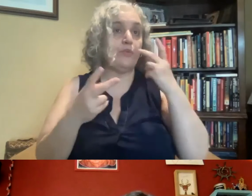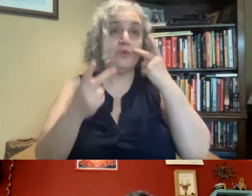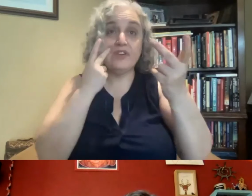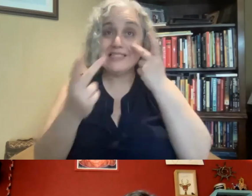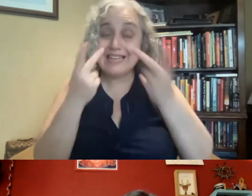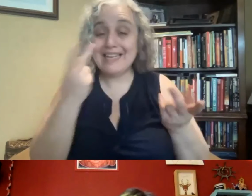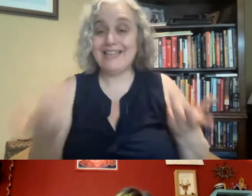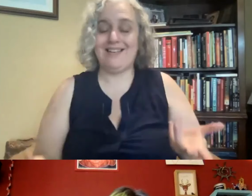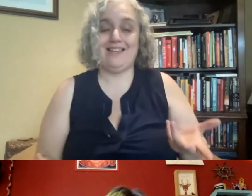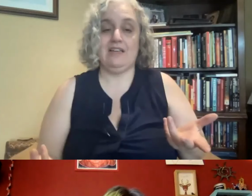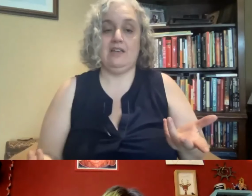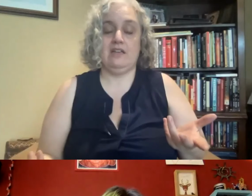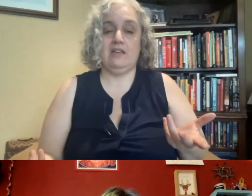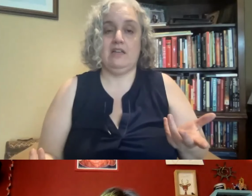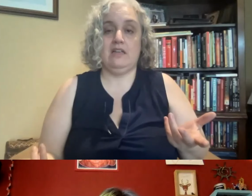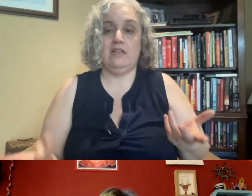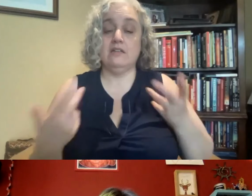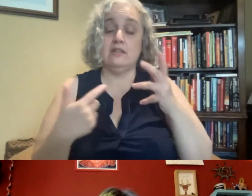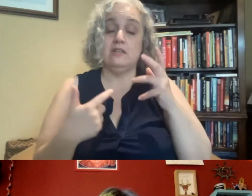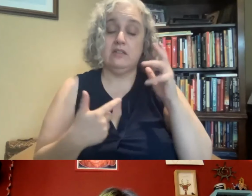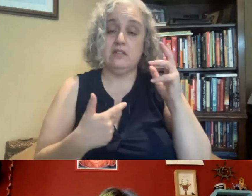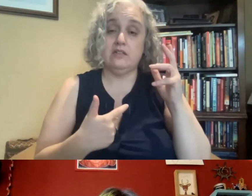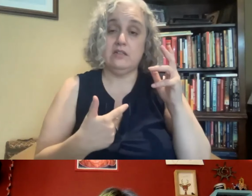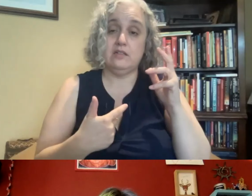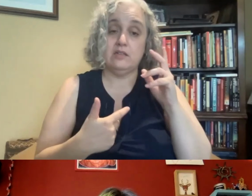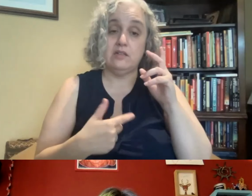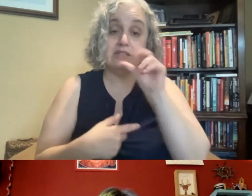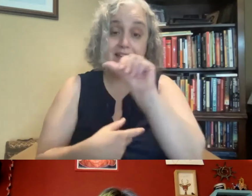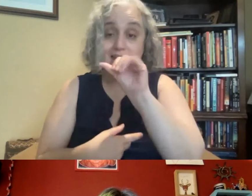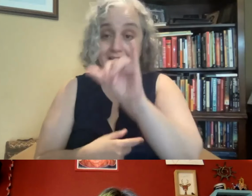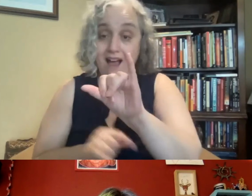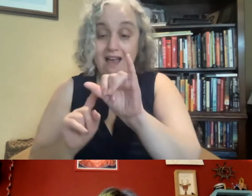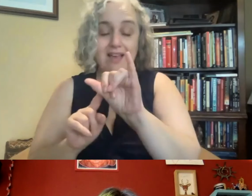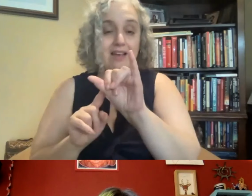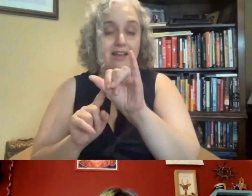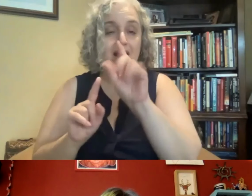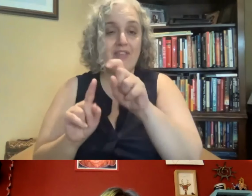Of course, artificial intelligence amplifies all that.